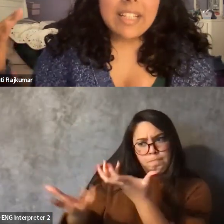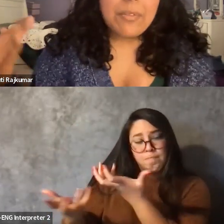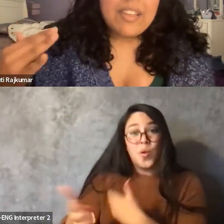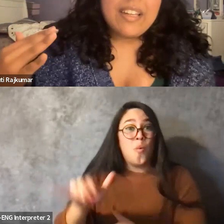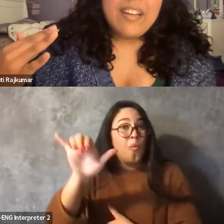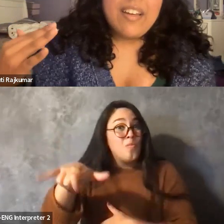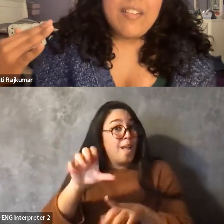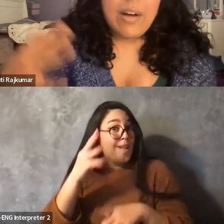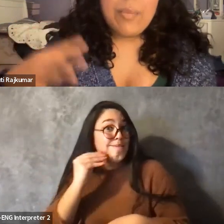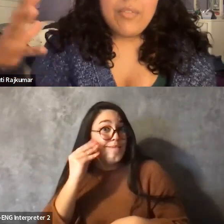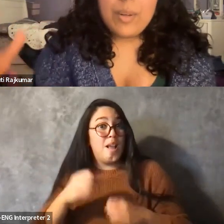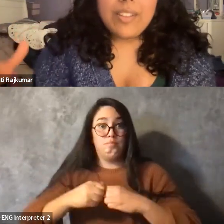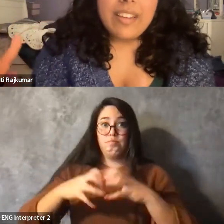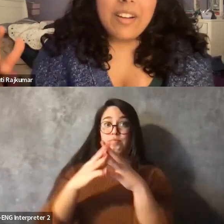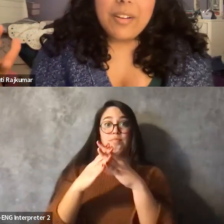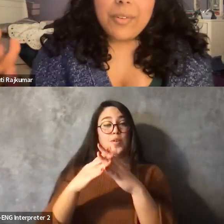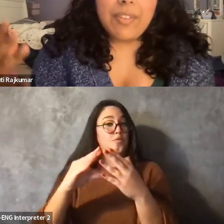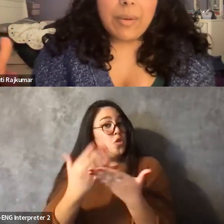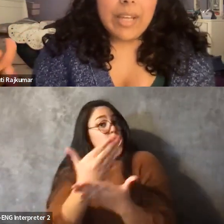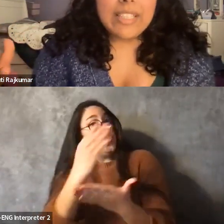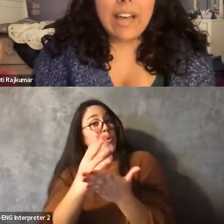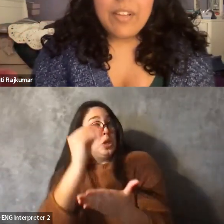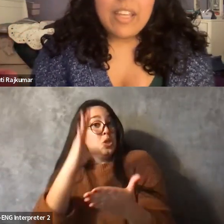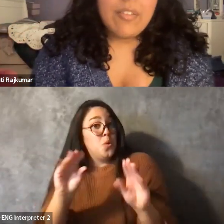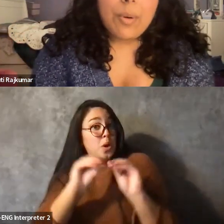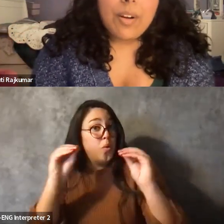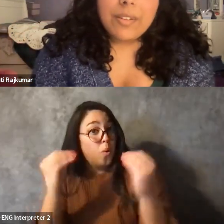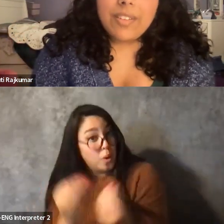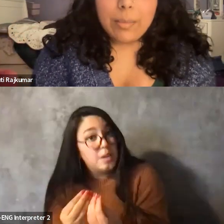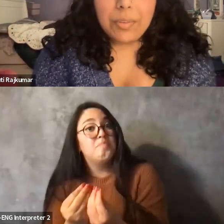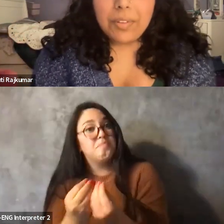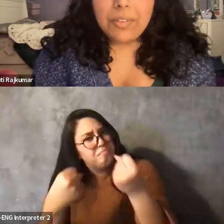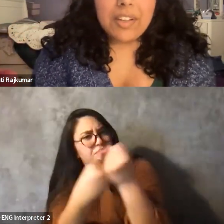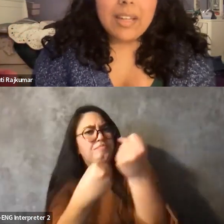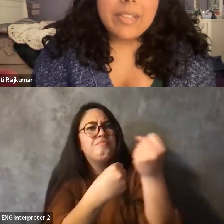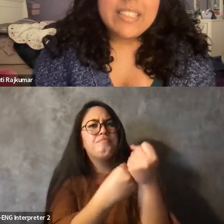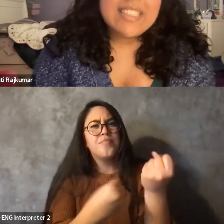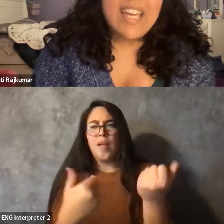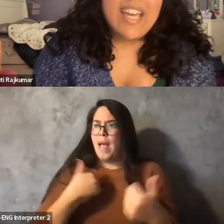And I really found my voice there and also found a way to advocate for other disabled students on campus.